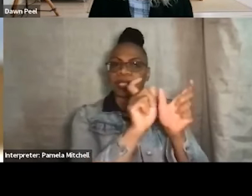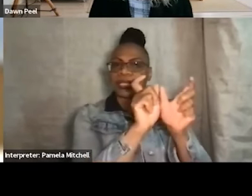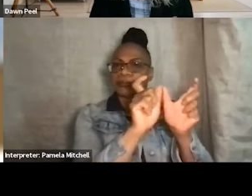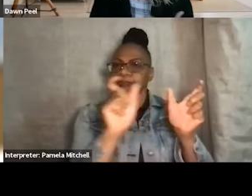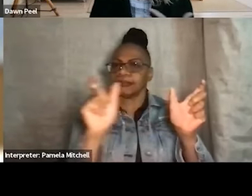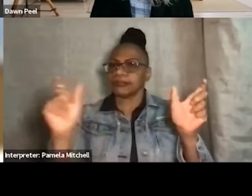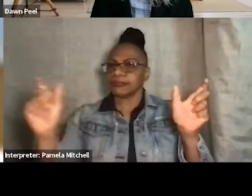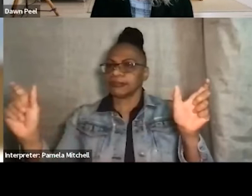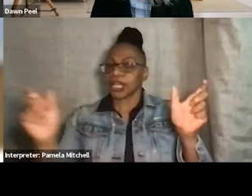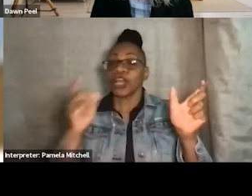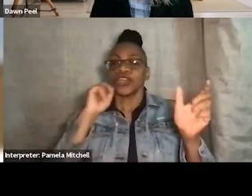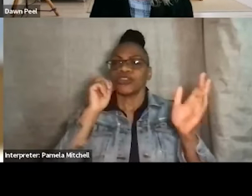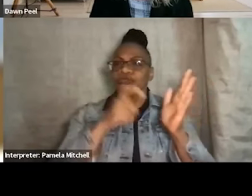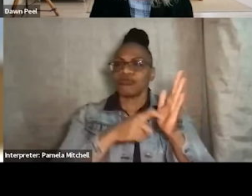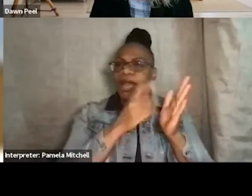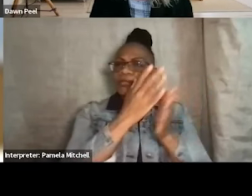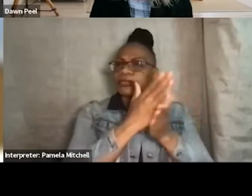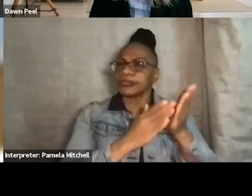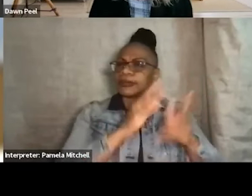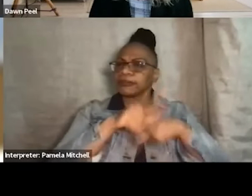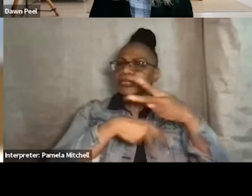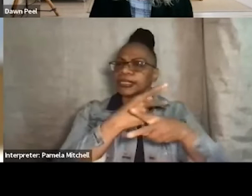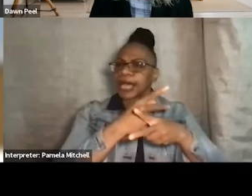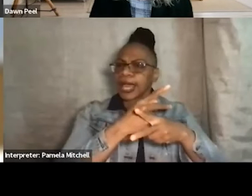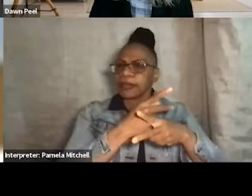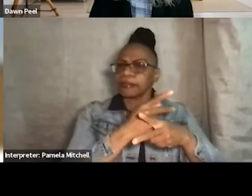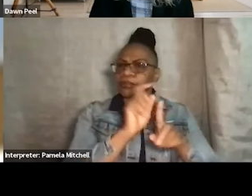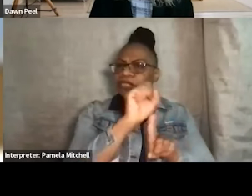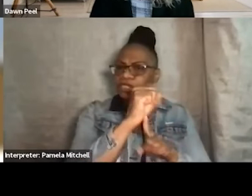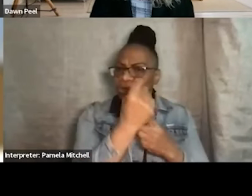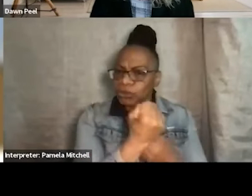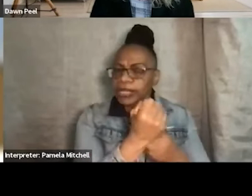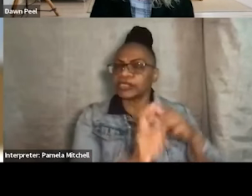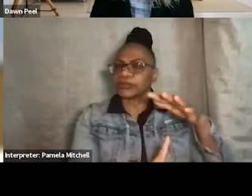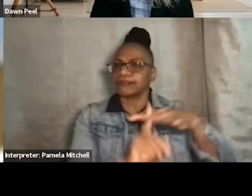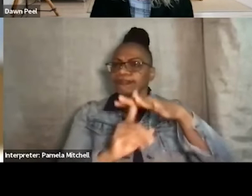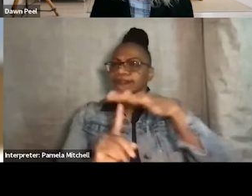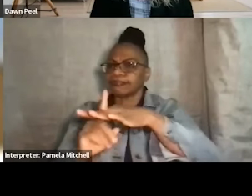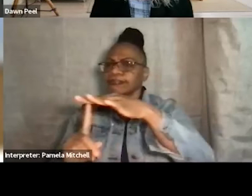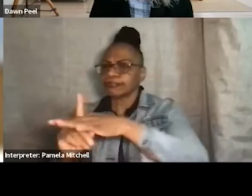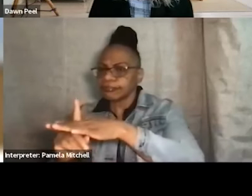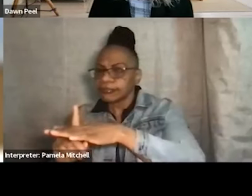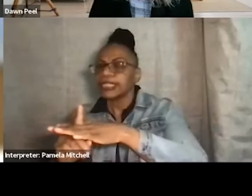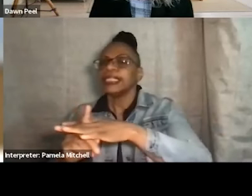you can recognize some of the types of things that pop up, imminent medical emergencies,